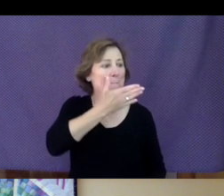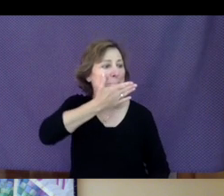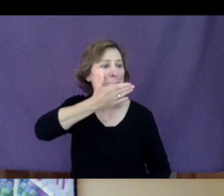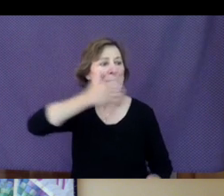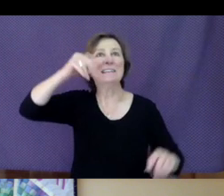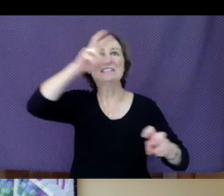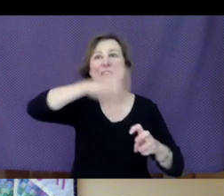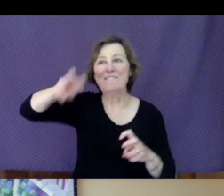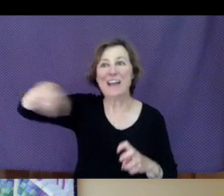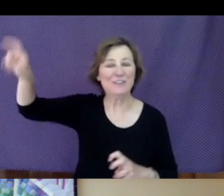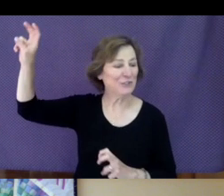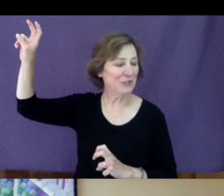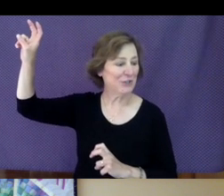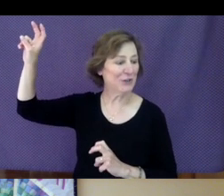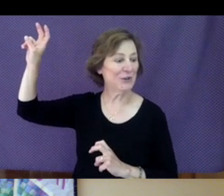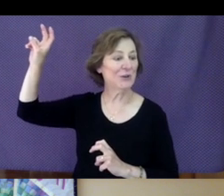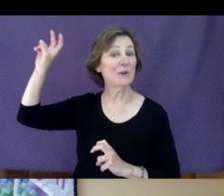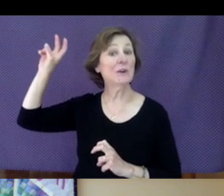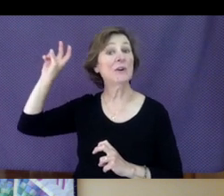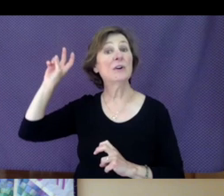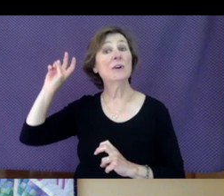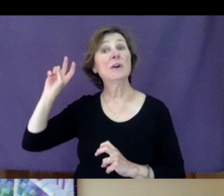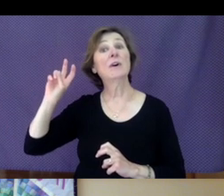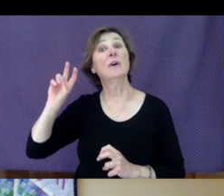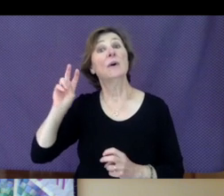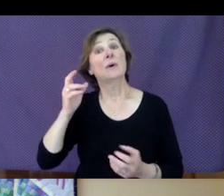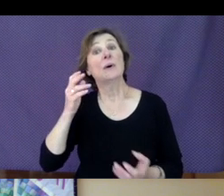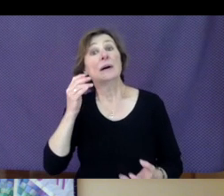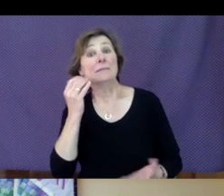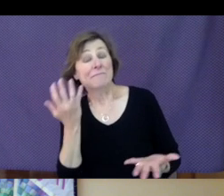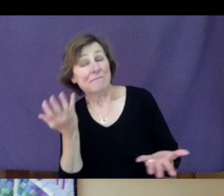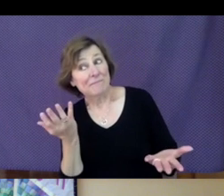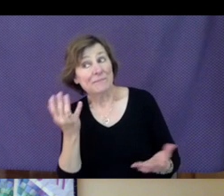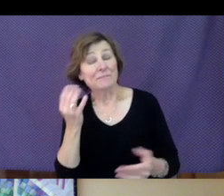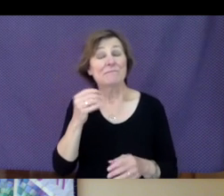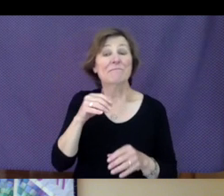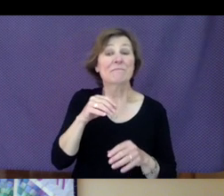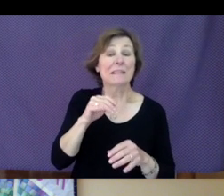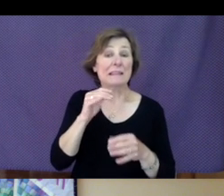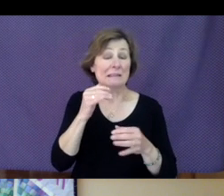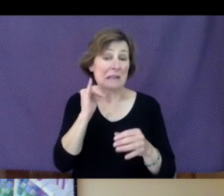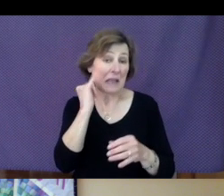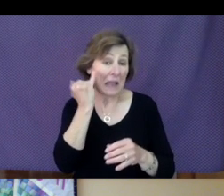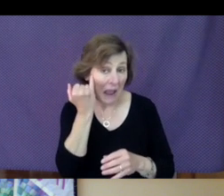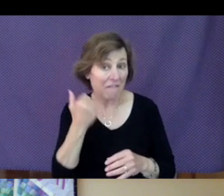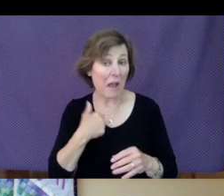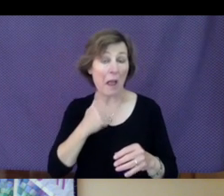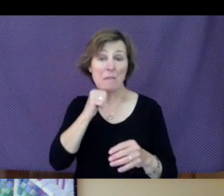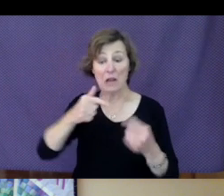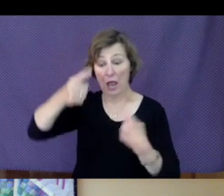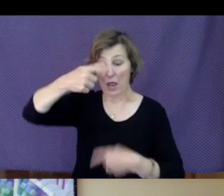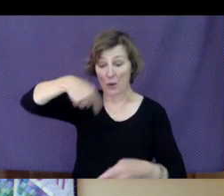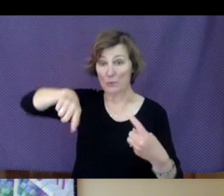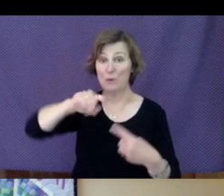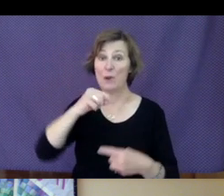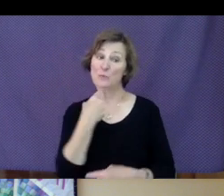so Just in case i'm not around to tell them myself I decided to write them letters